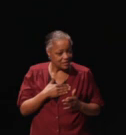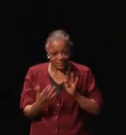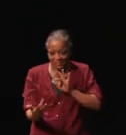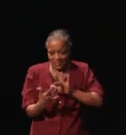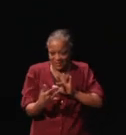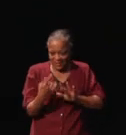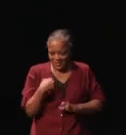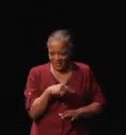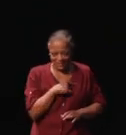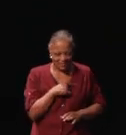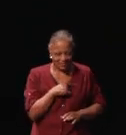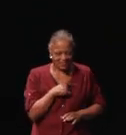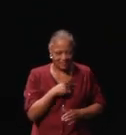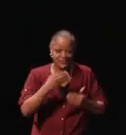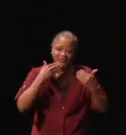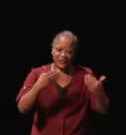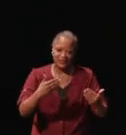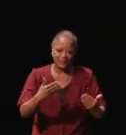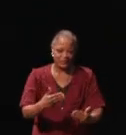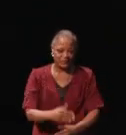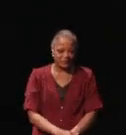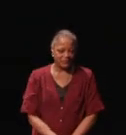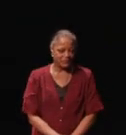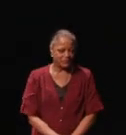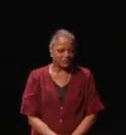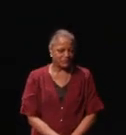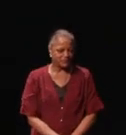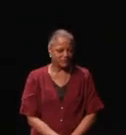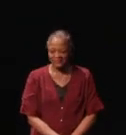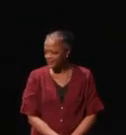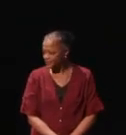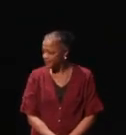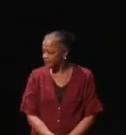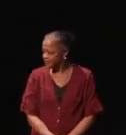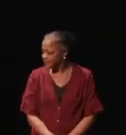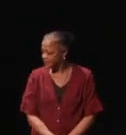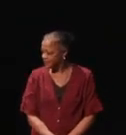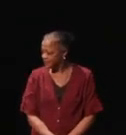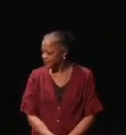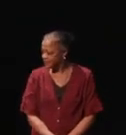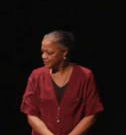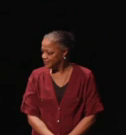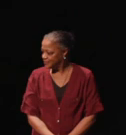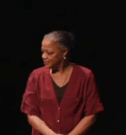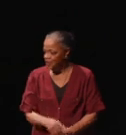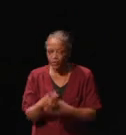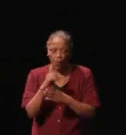Thank you. Okay. This could be a one-minute data blast.